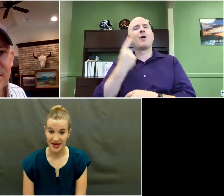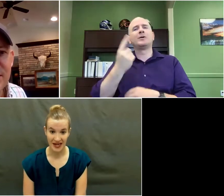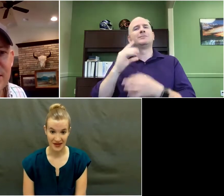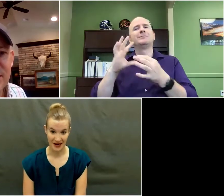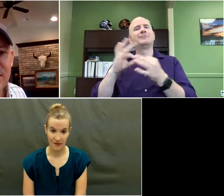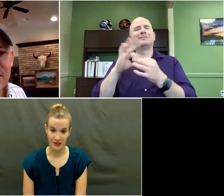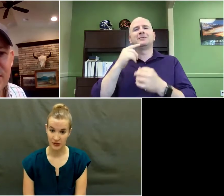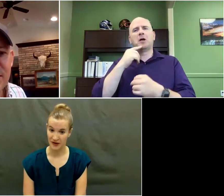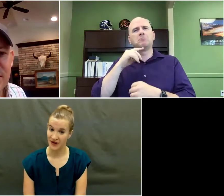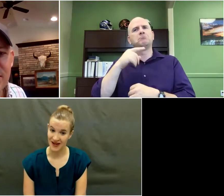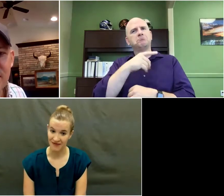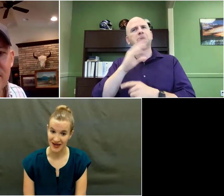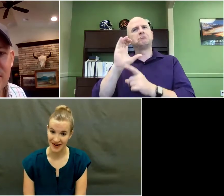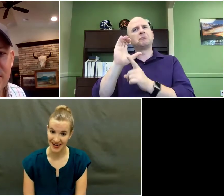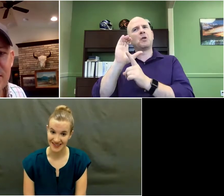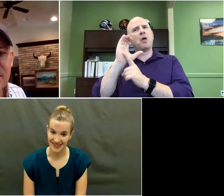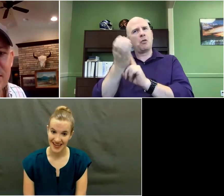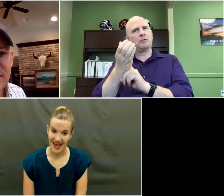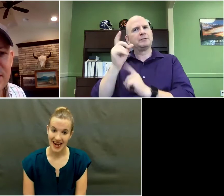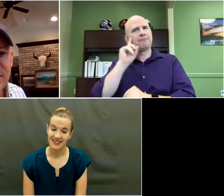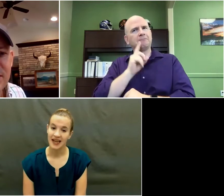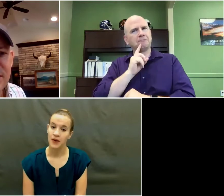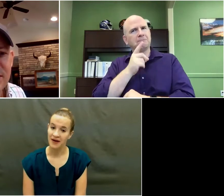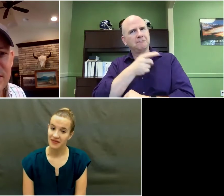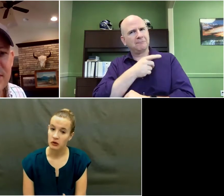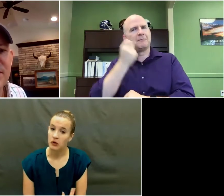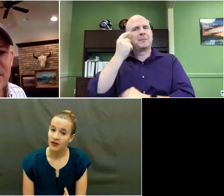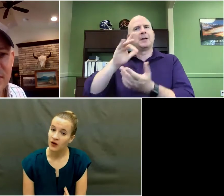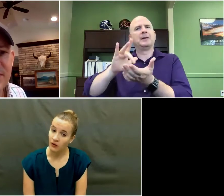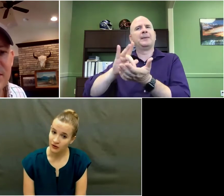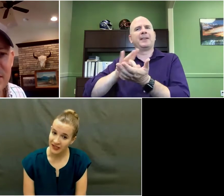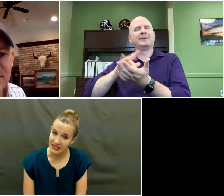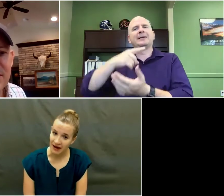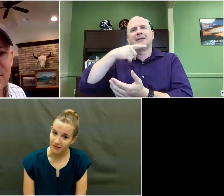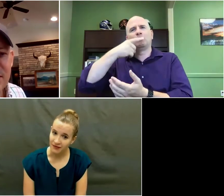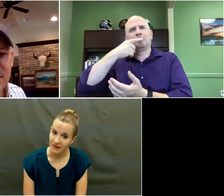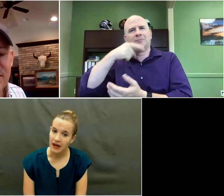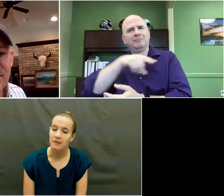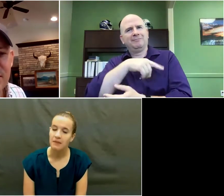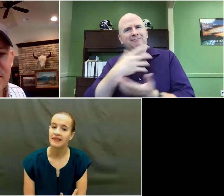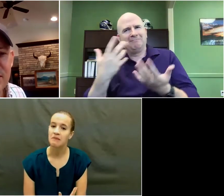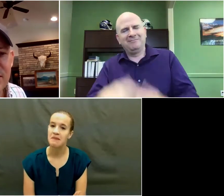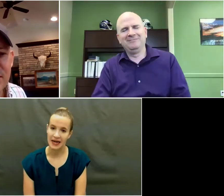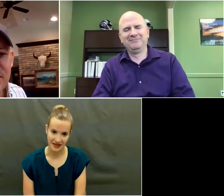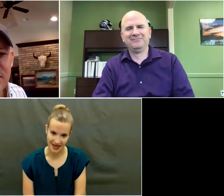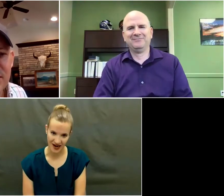tell them that I have four children, if they're Deaf for hearing, and I say, well, they're culturally deaf, but they're medically hearing.